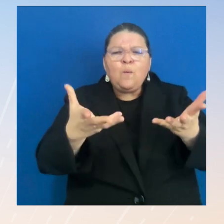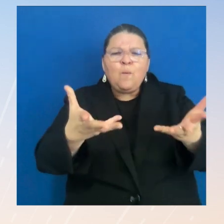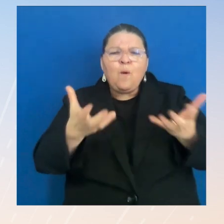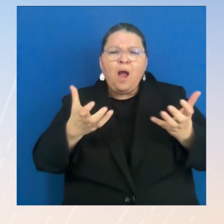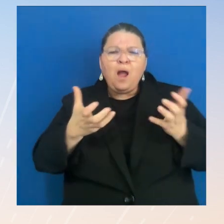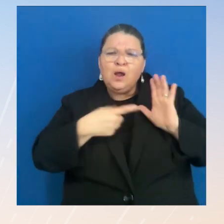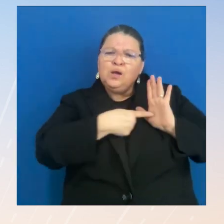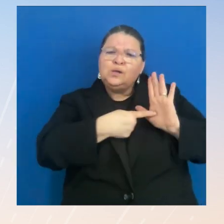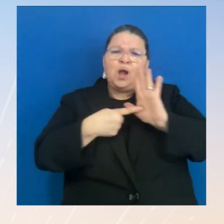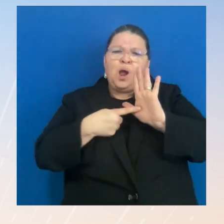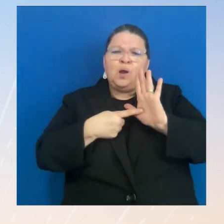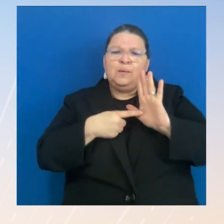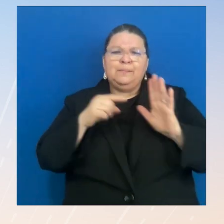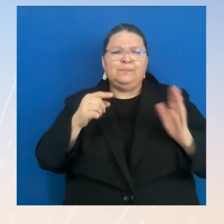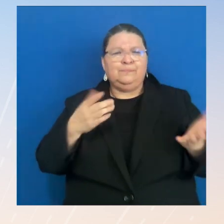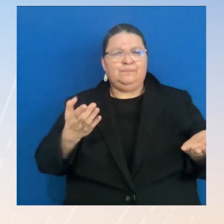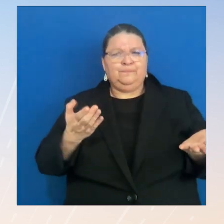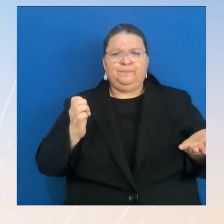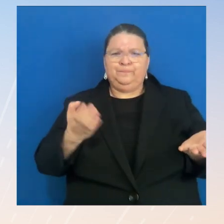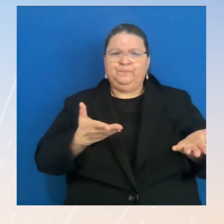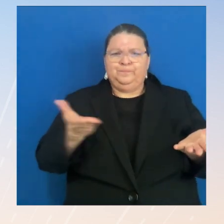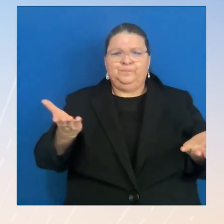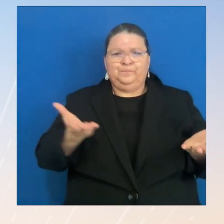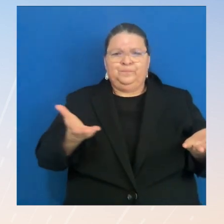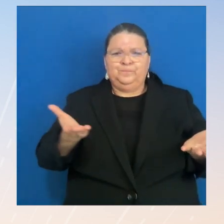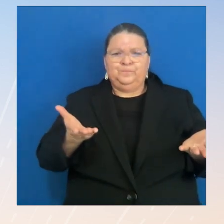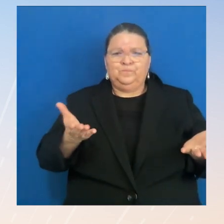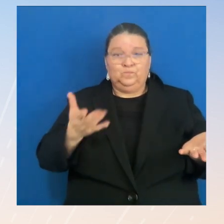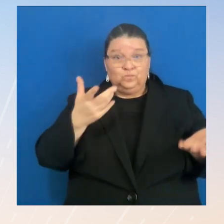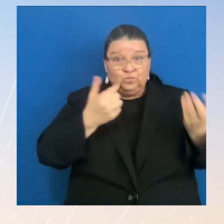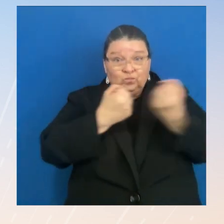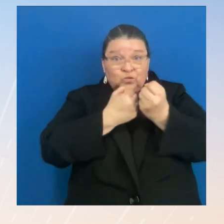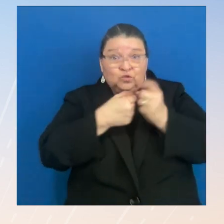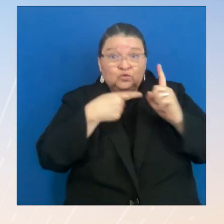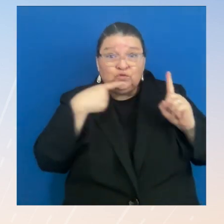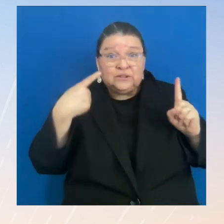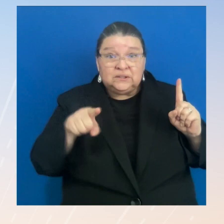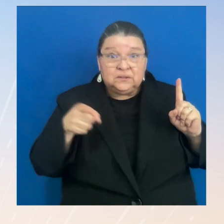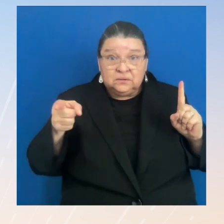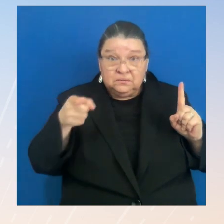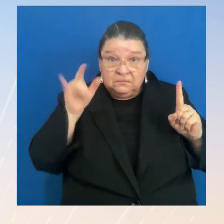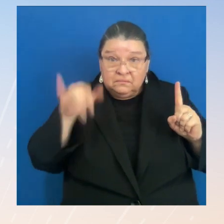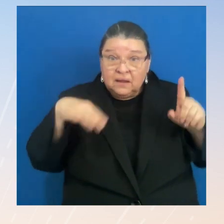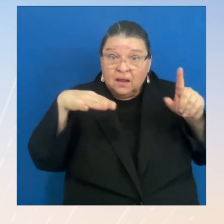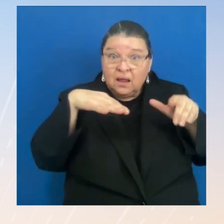that obviously is having a devastating impact. Go ahead. The Press: Thank you, Jen. There's reporting that Saudi Arabia